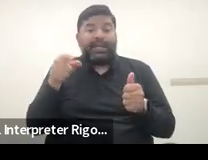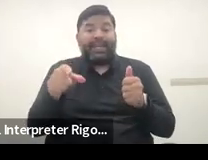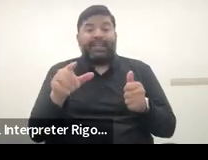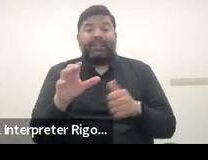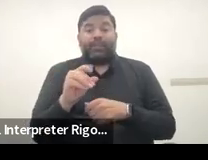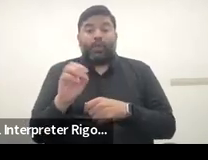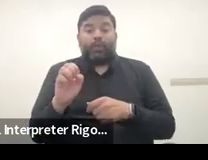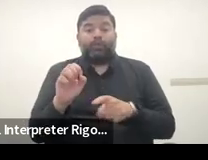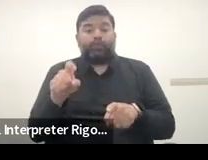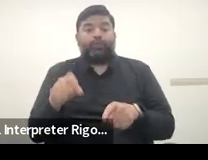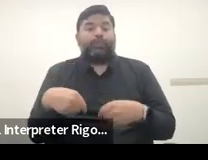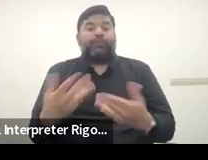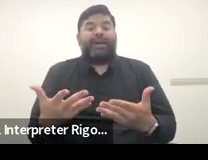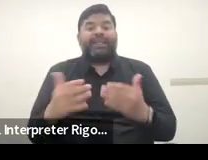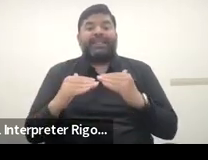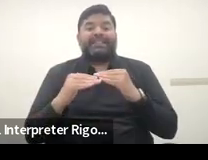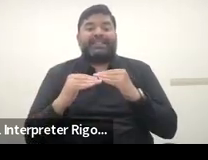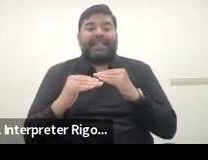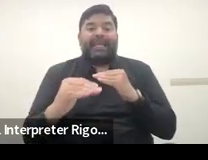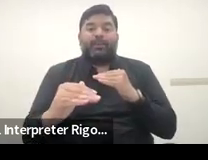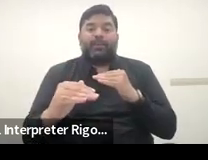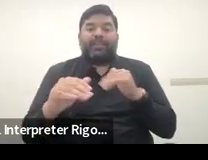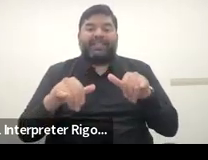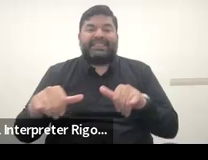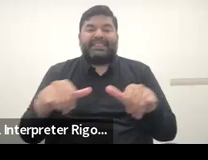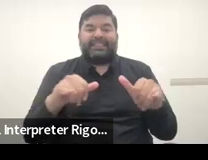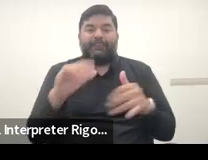features that exist across the whole lexicon as opposed to being something that's